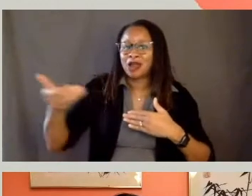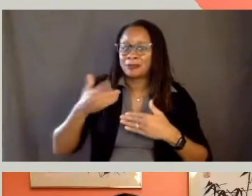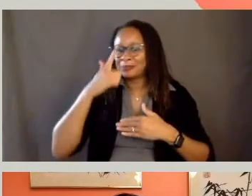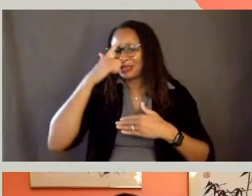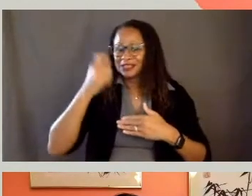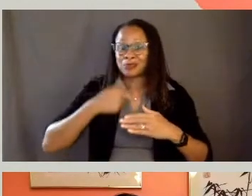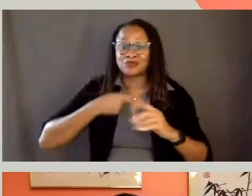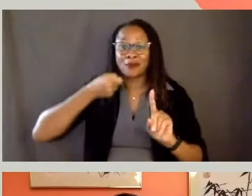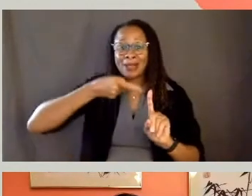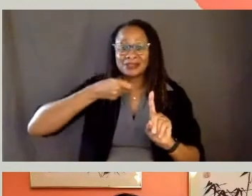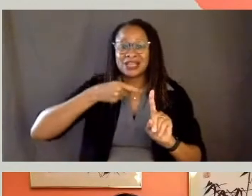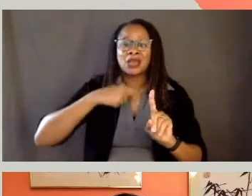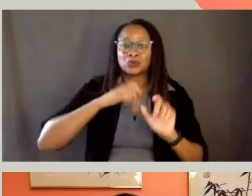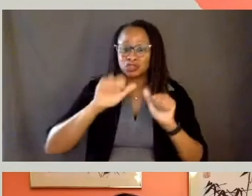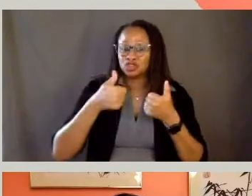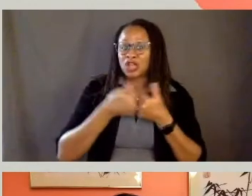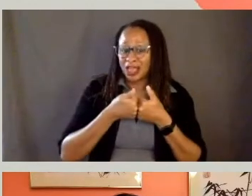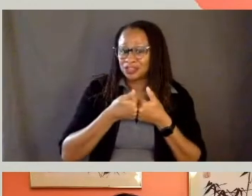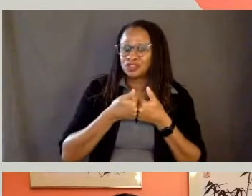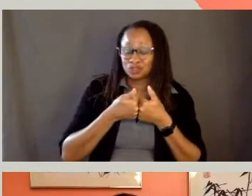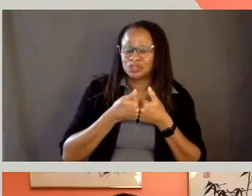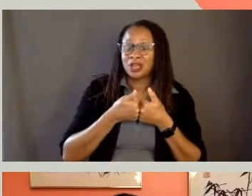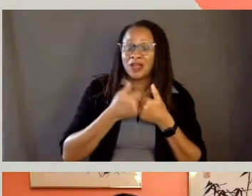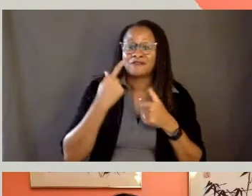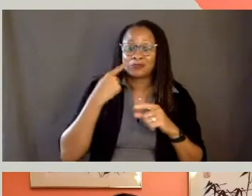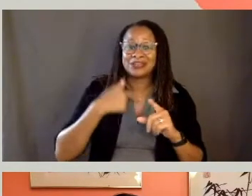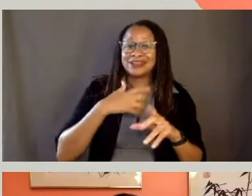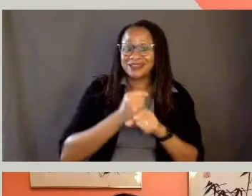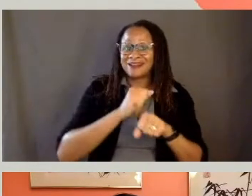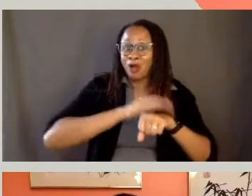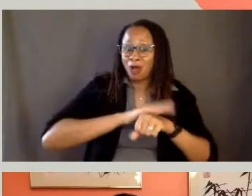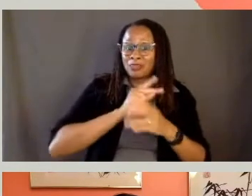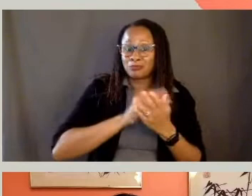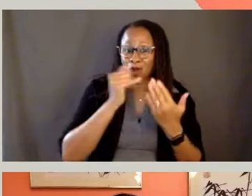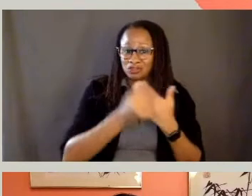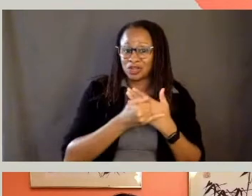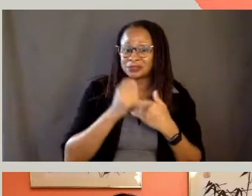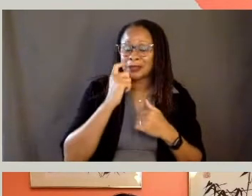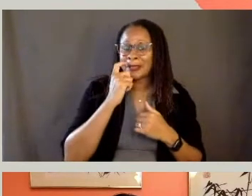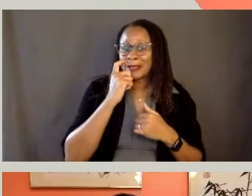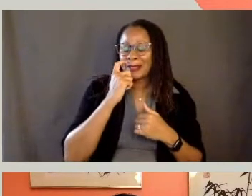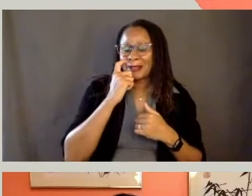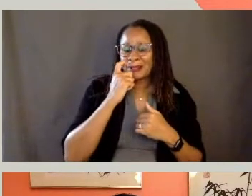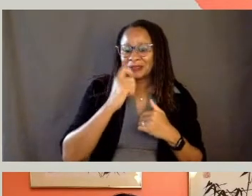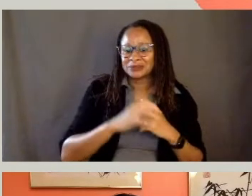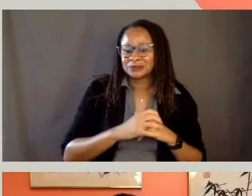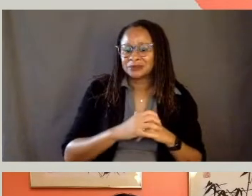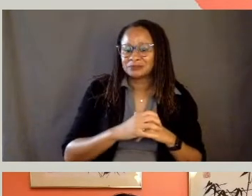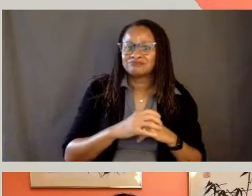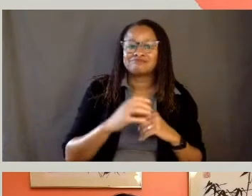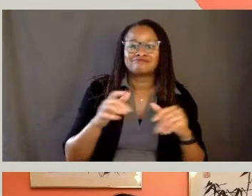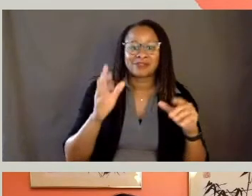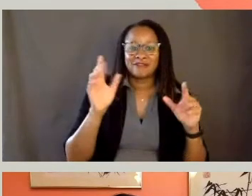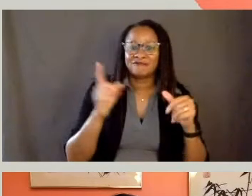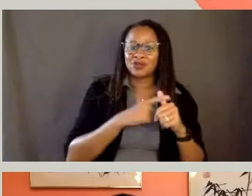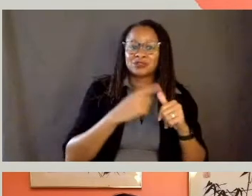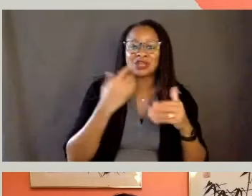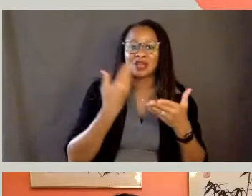It was a challenge even getting on. And then I was supposed to come on as an editor but instead they hired me as